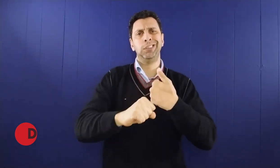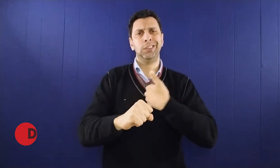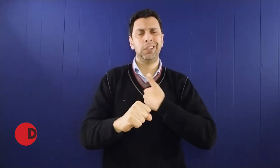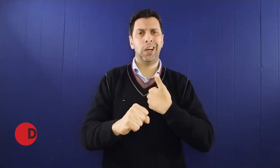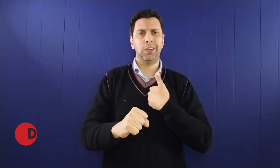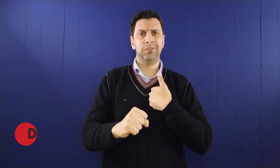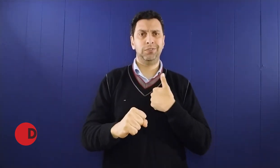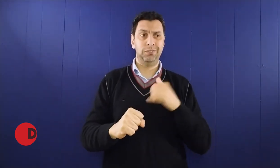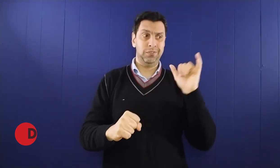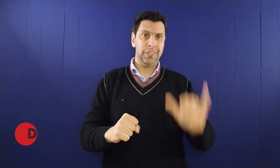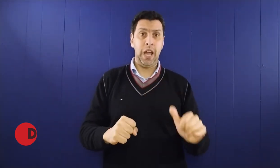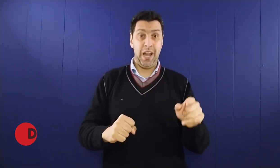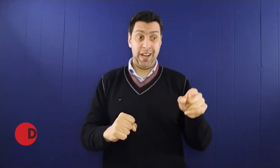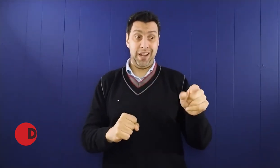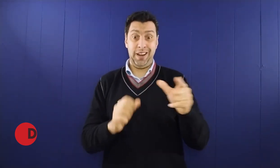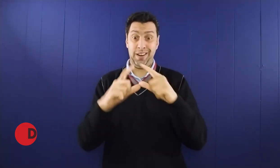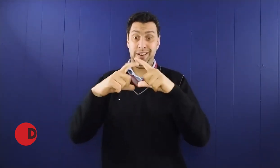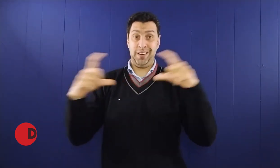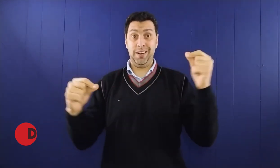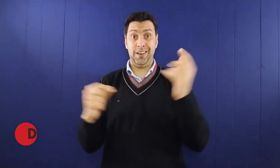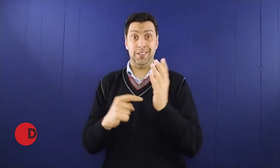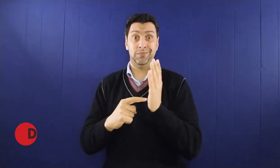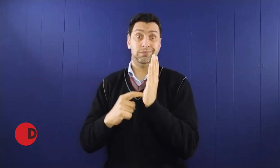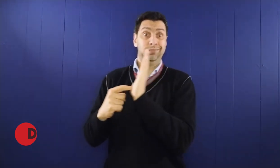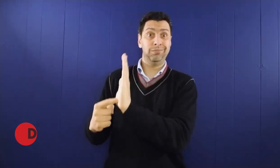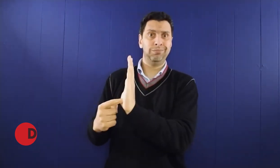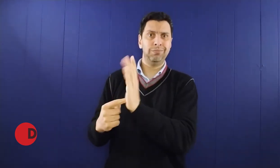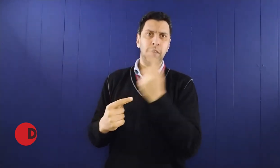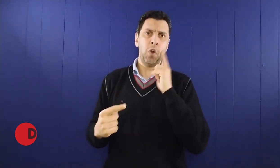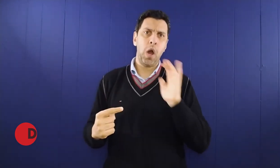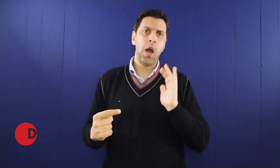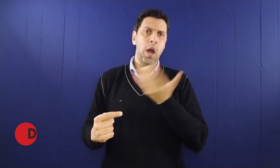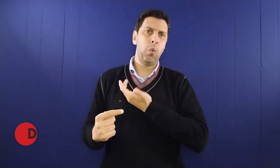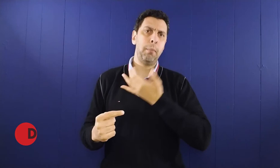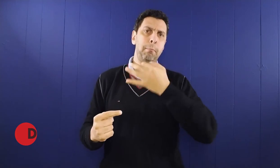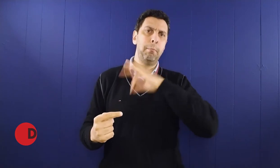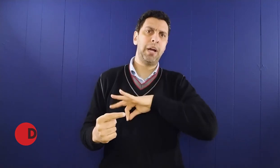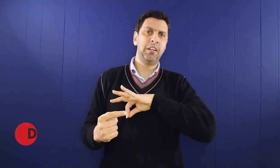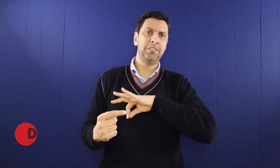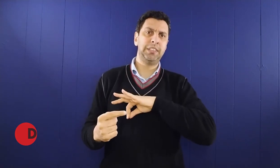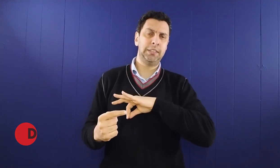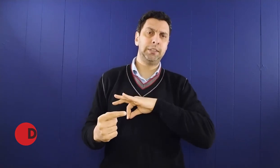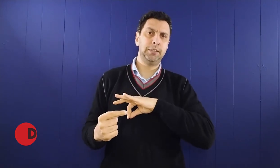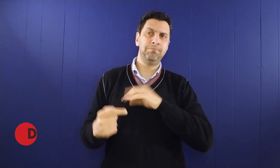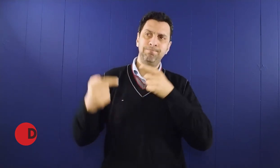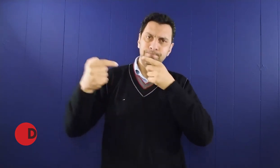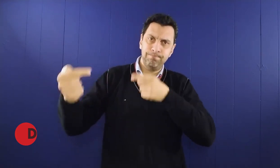dealing with police to protect yourself with a Visor card that